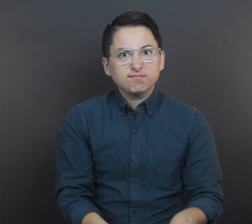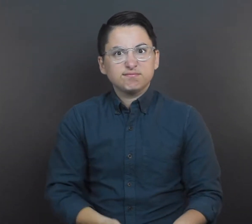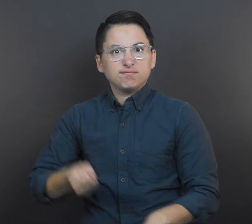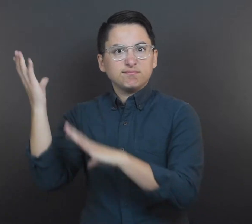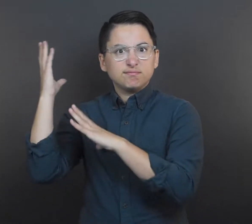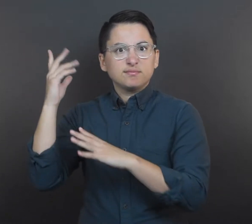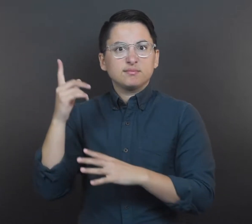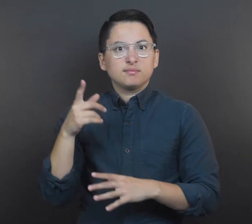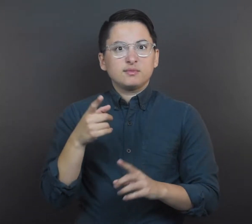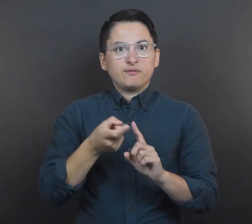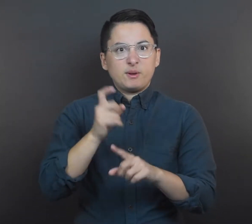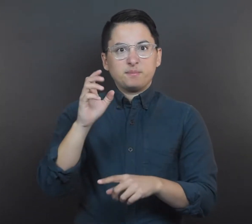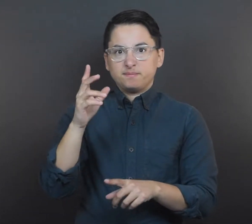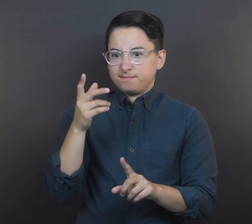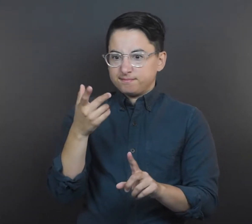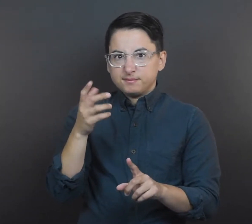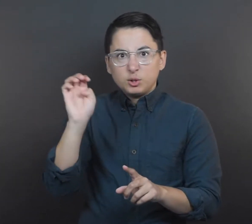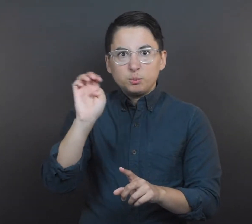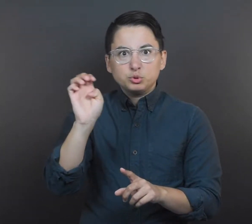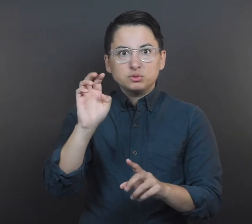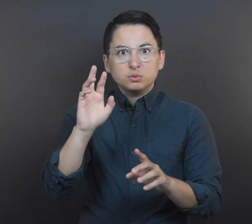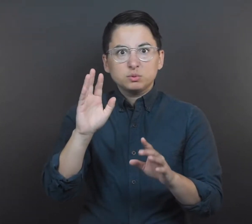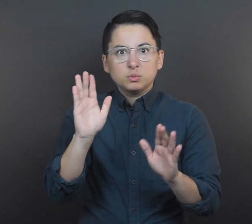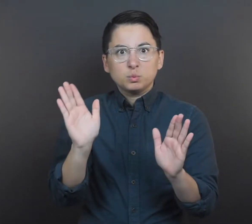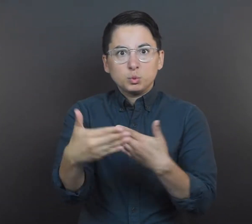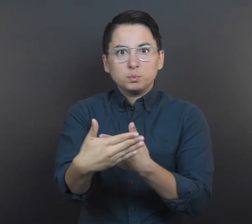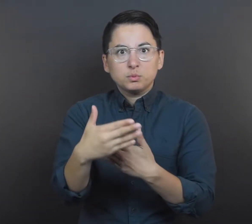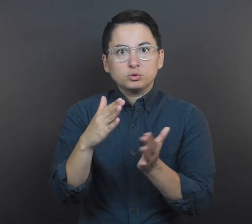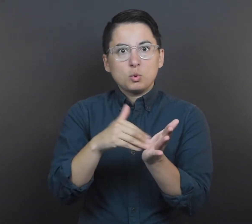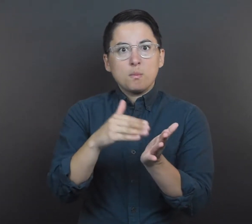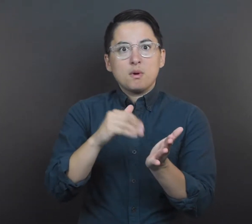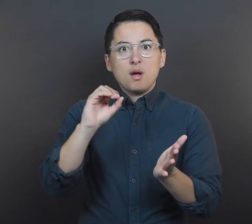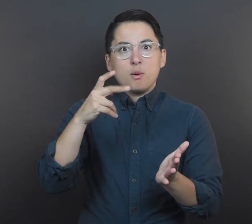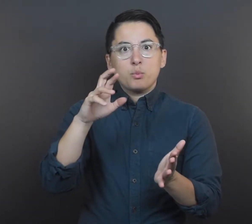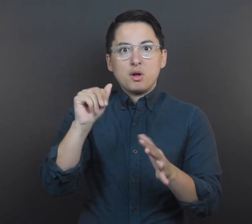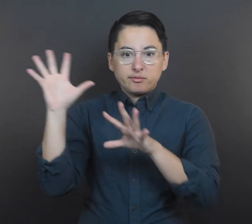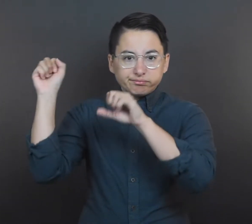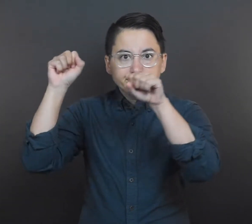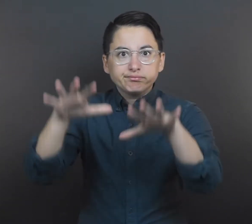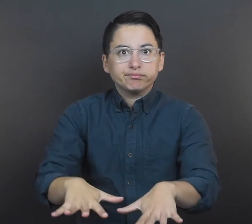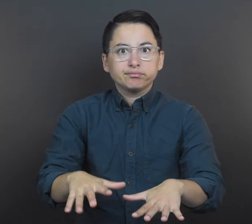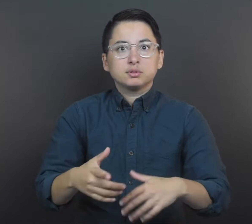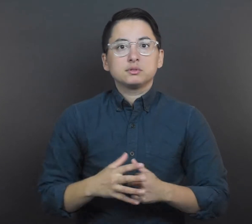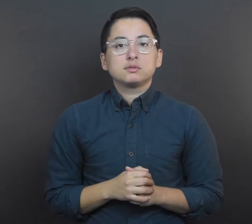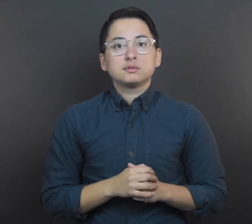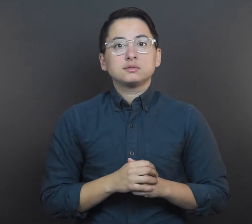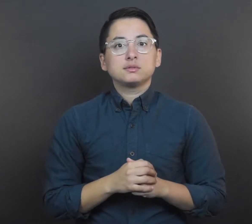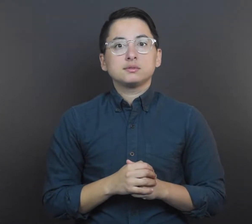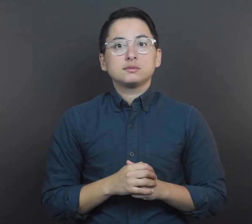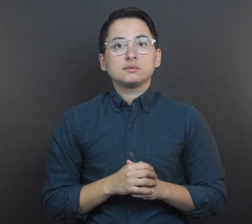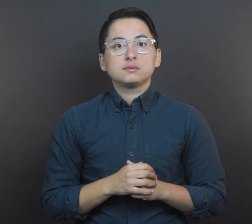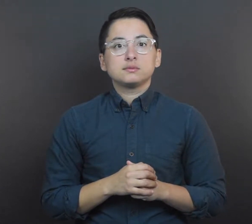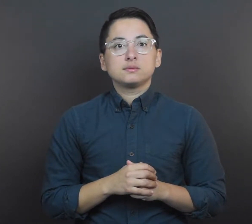it had been ripped straight out of an emergency room soap opera.